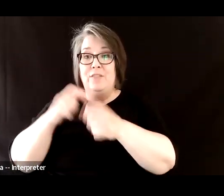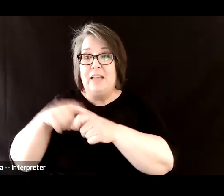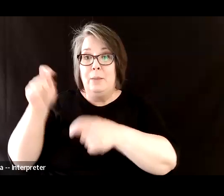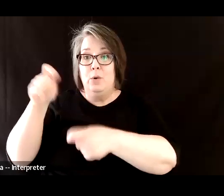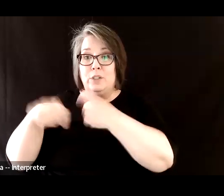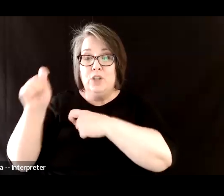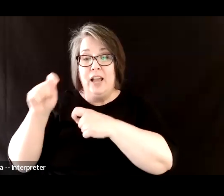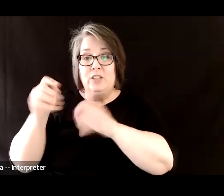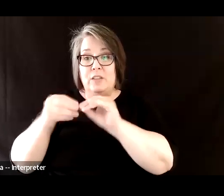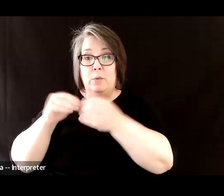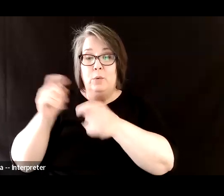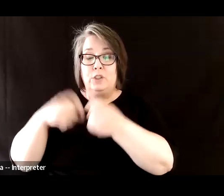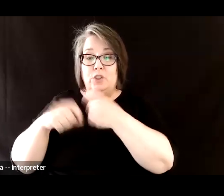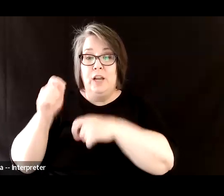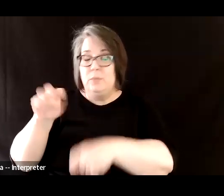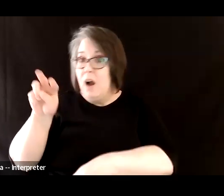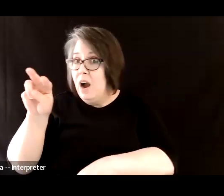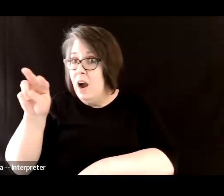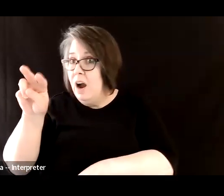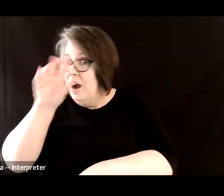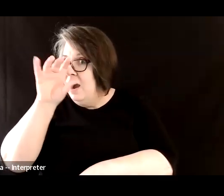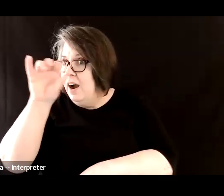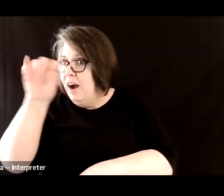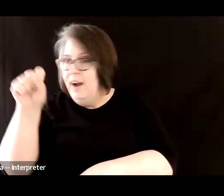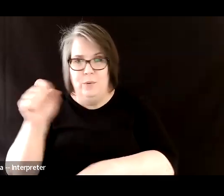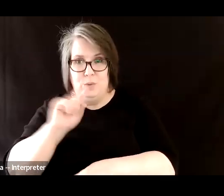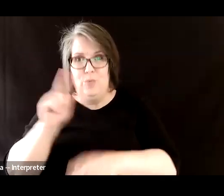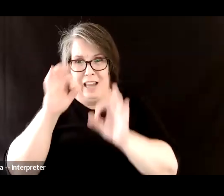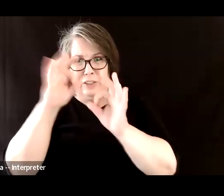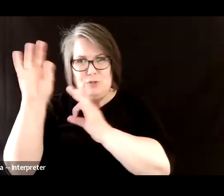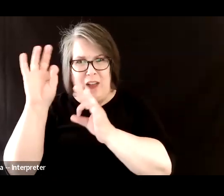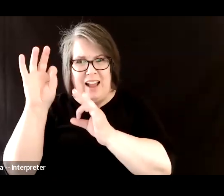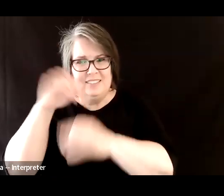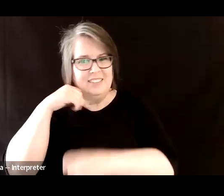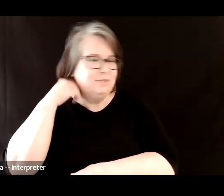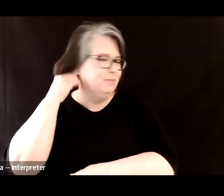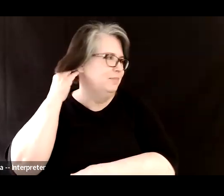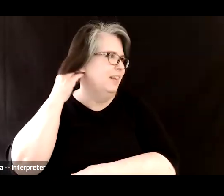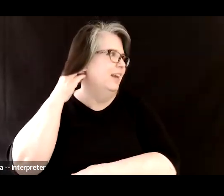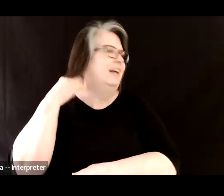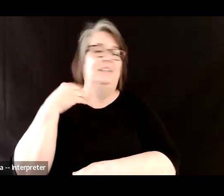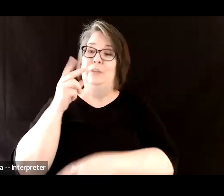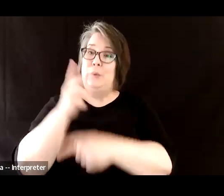change, the numbers on the clock, it was like, it was super distracting. So keeping your nice simple